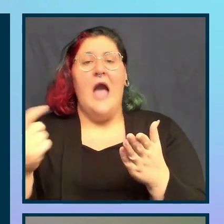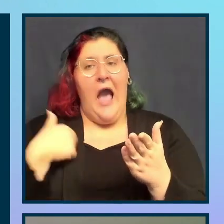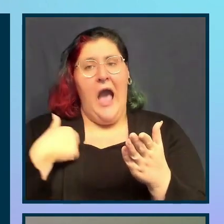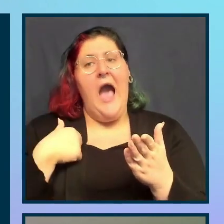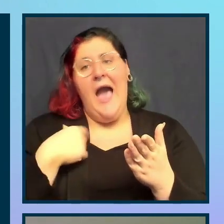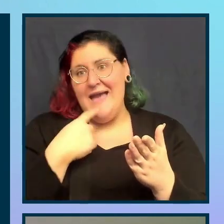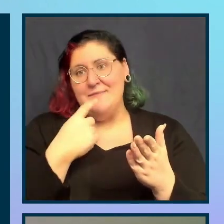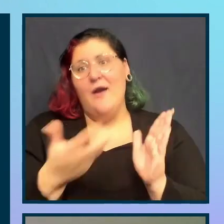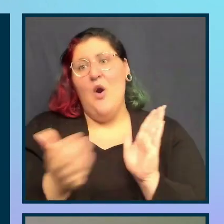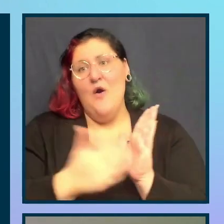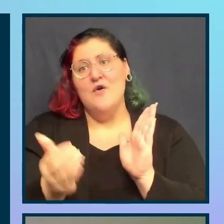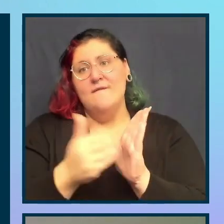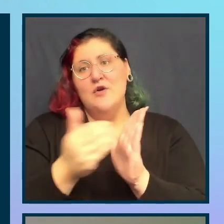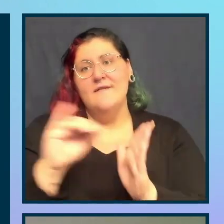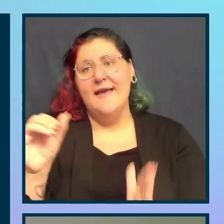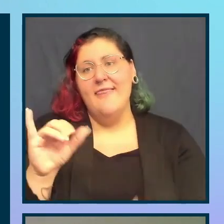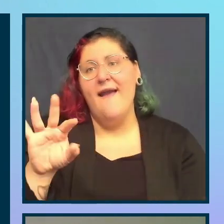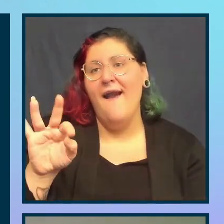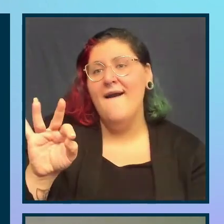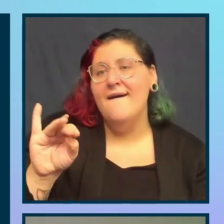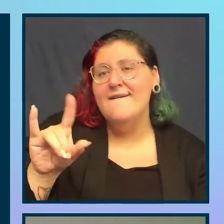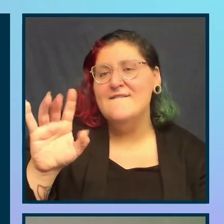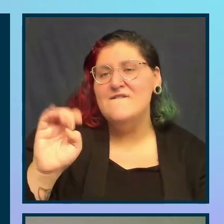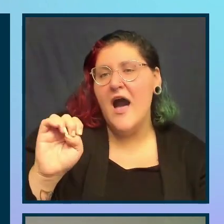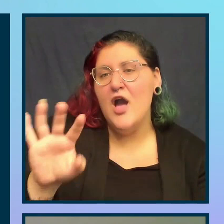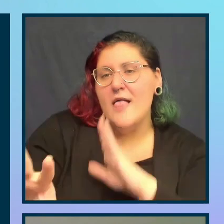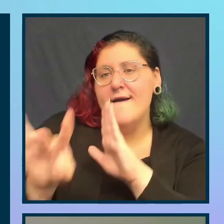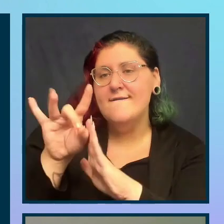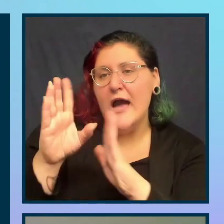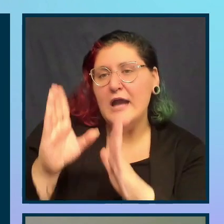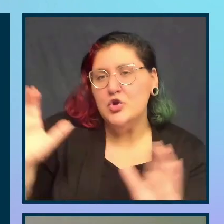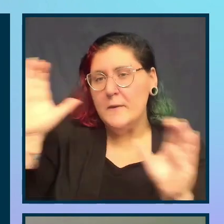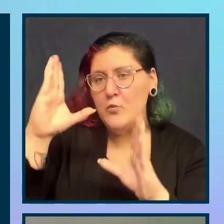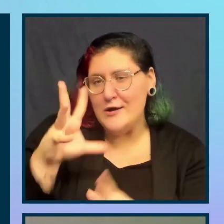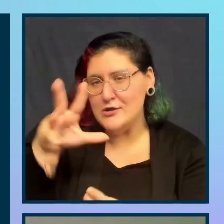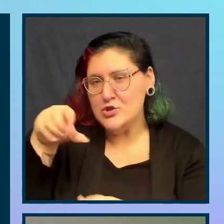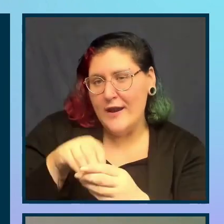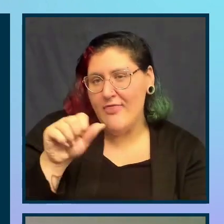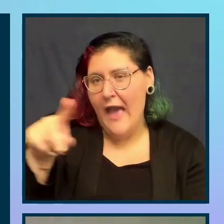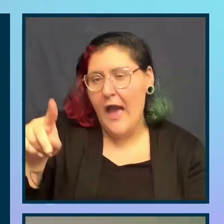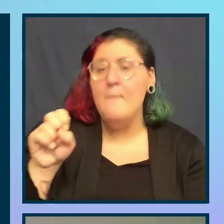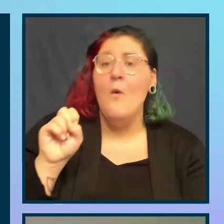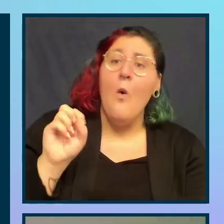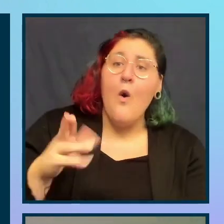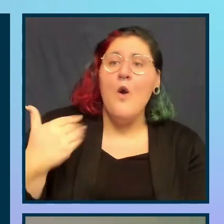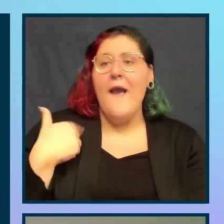and even stuff like, on like Microsoft Word or Photoshop when you go to open recent files,